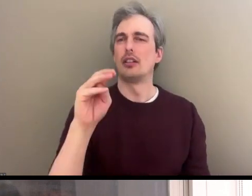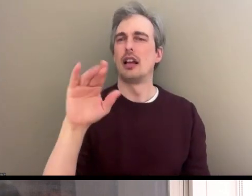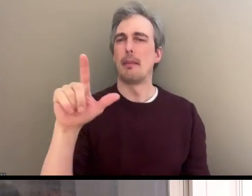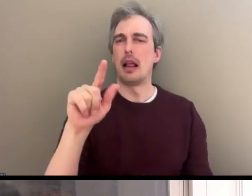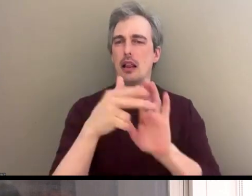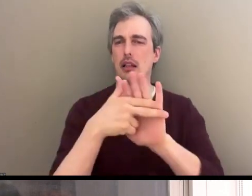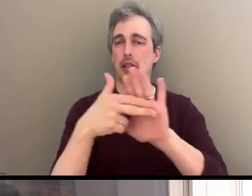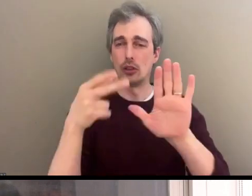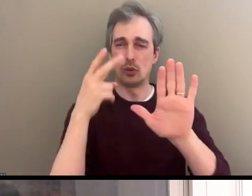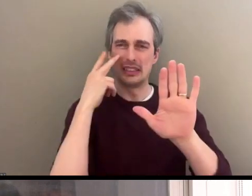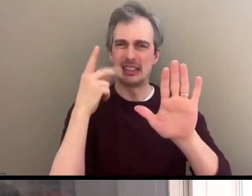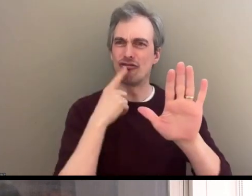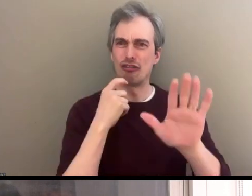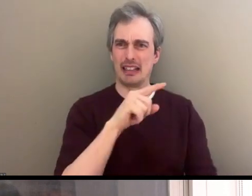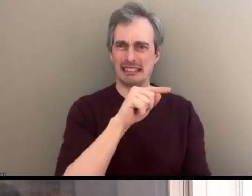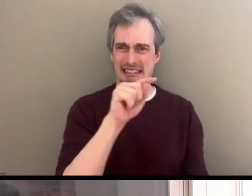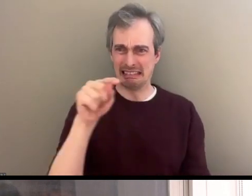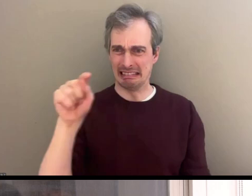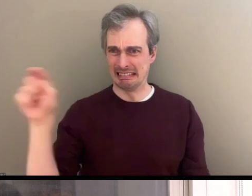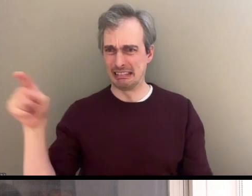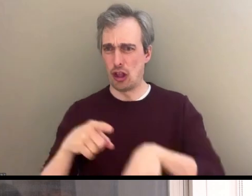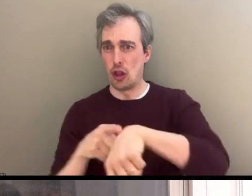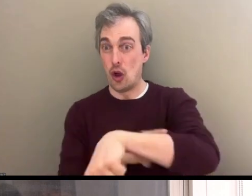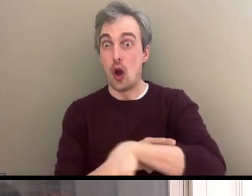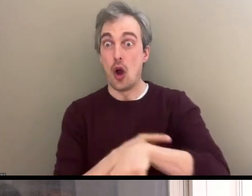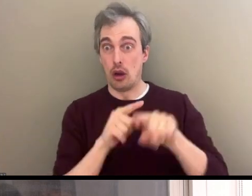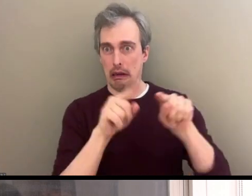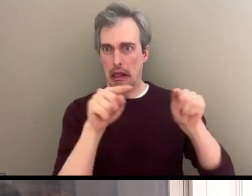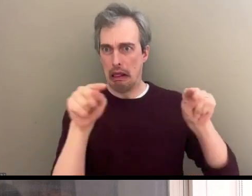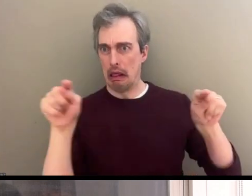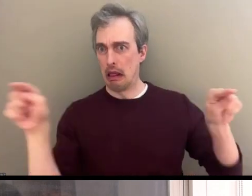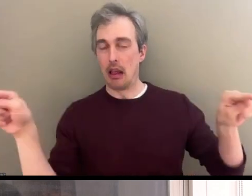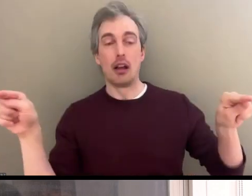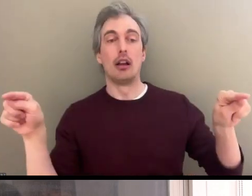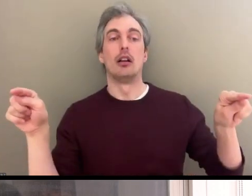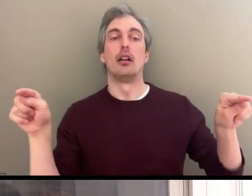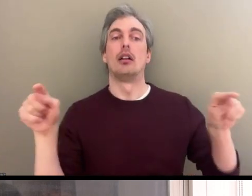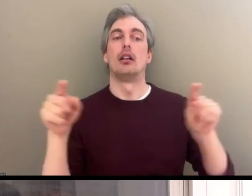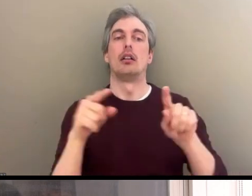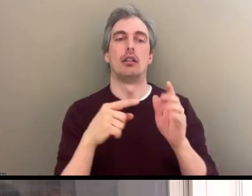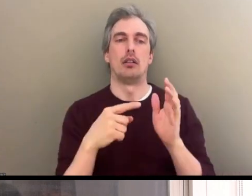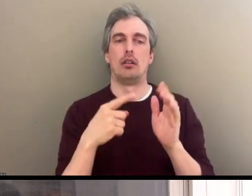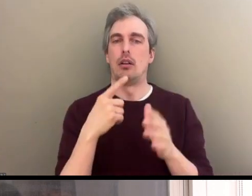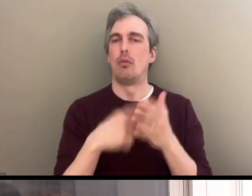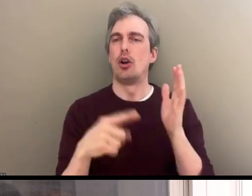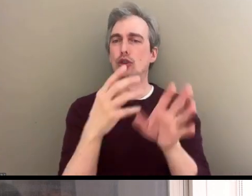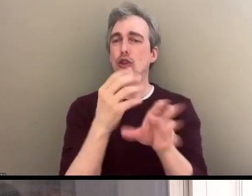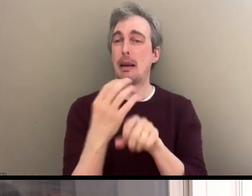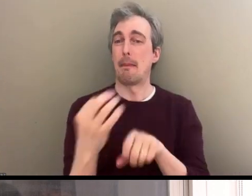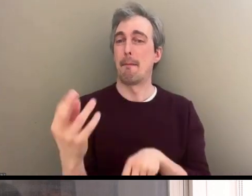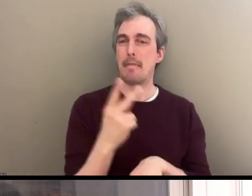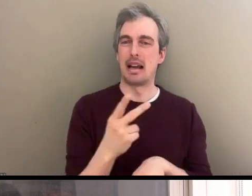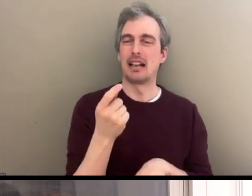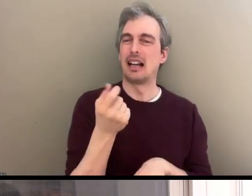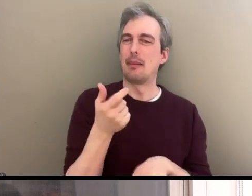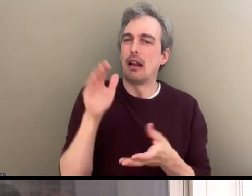What you get back is a little bit less verbose than the ESLint plugin JSX ally, but in a good way.